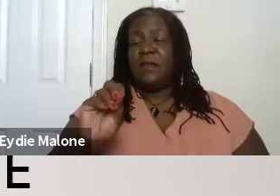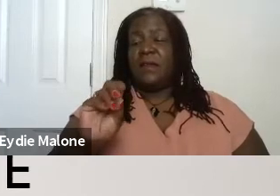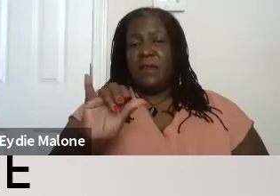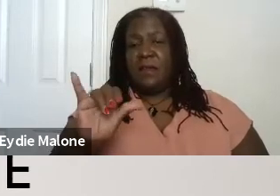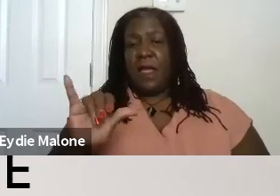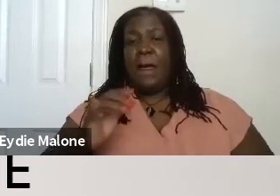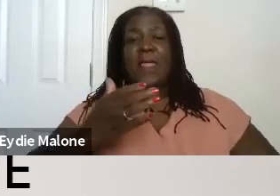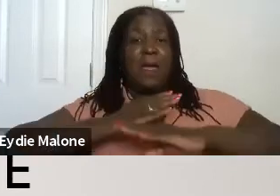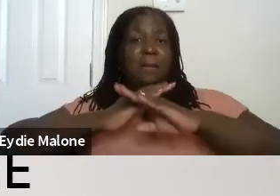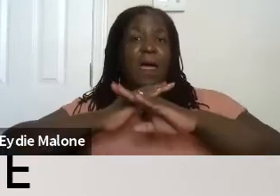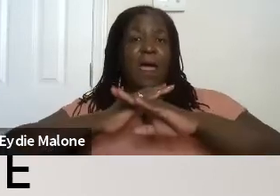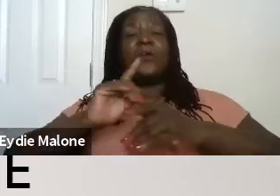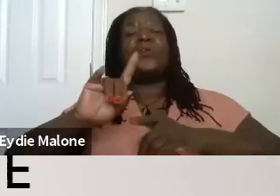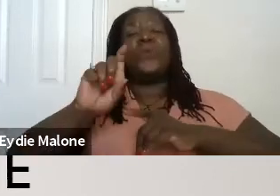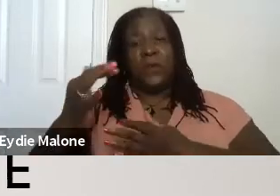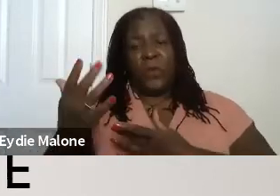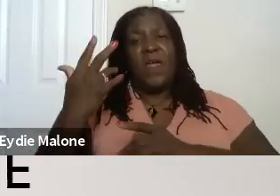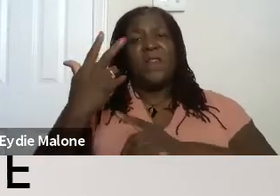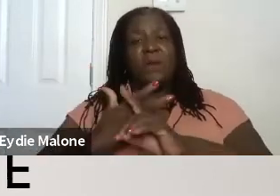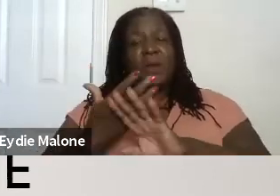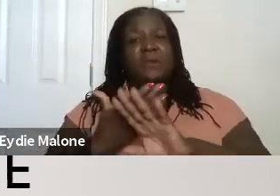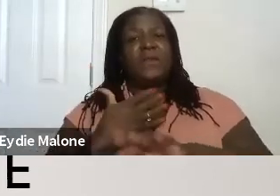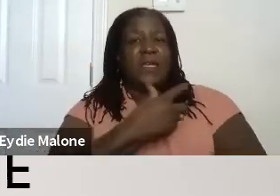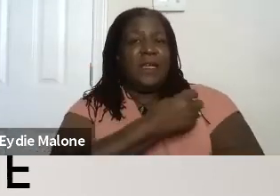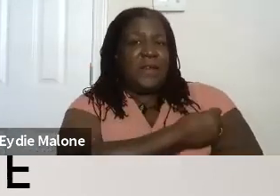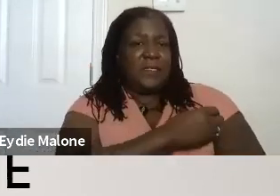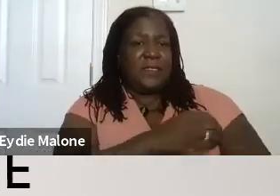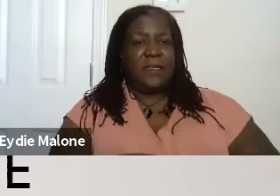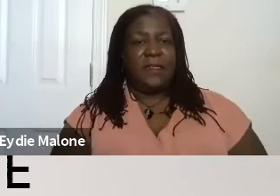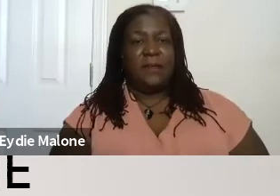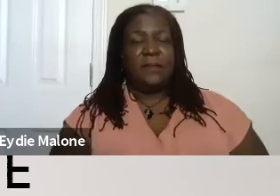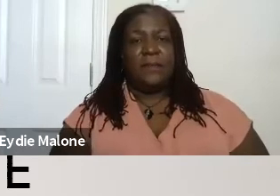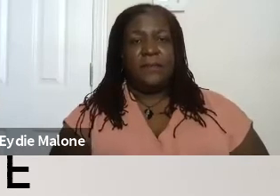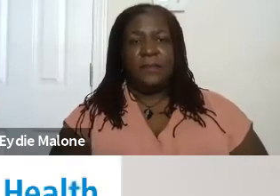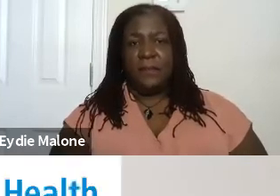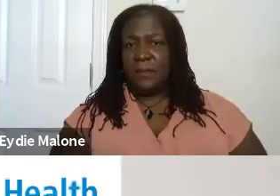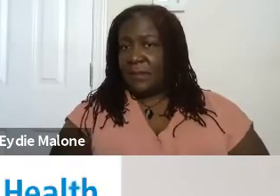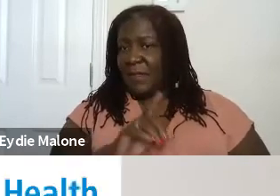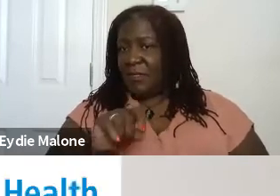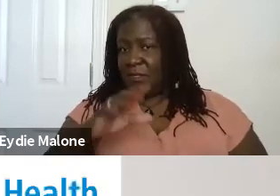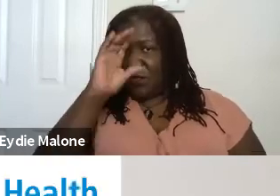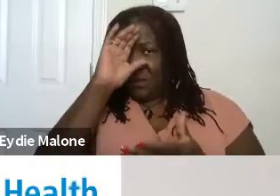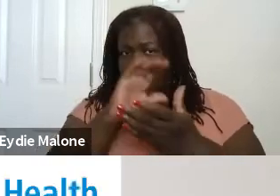three months before getting vaccinated. So should you believe the CDC and the World